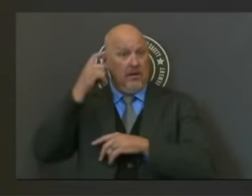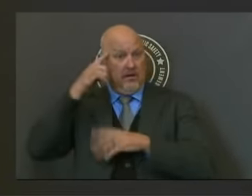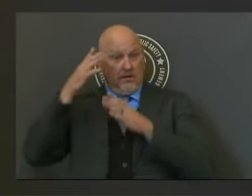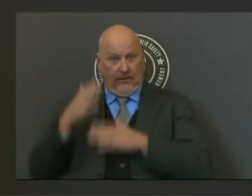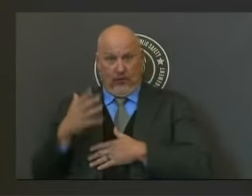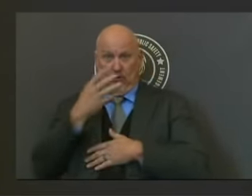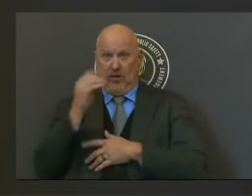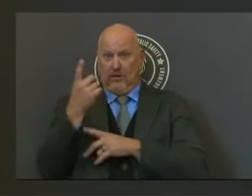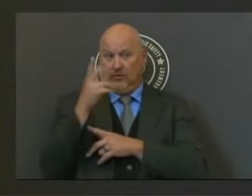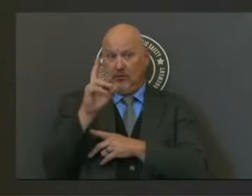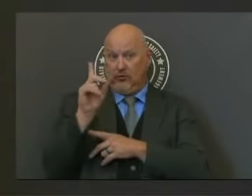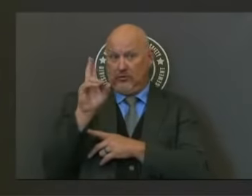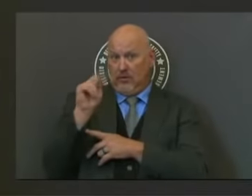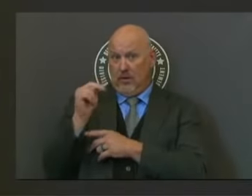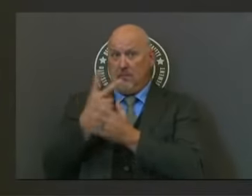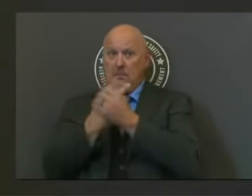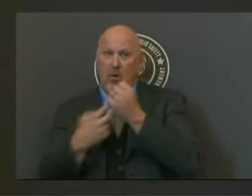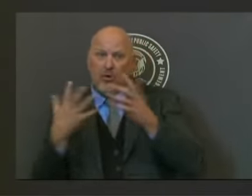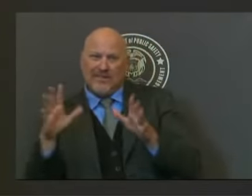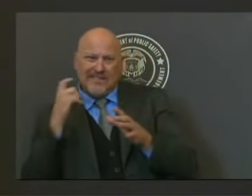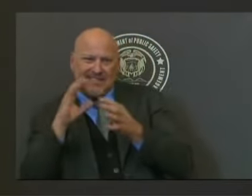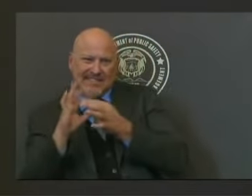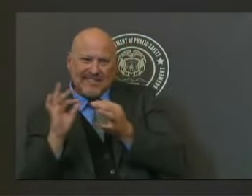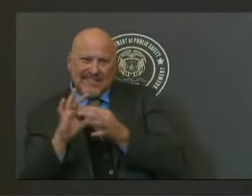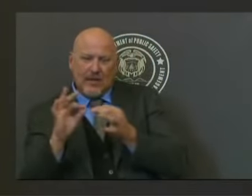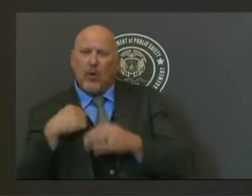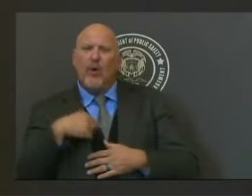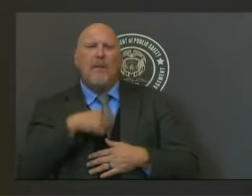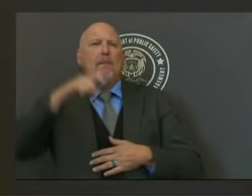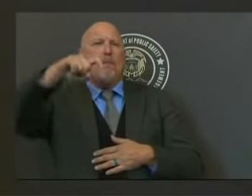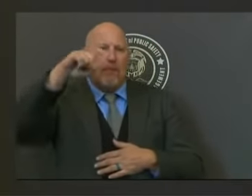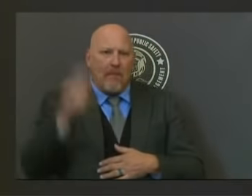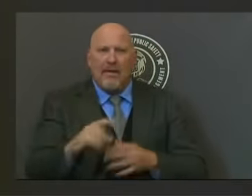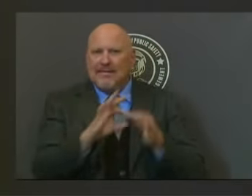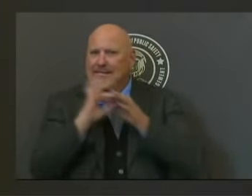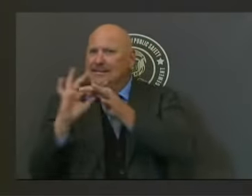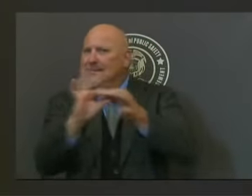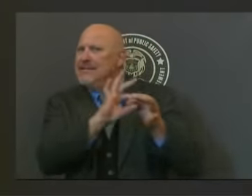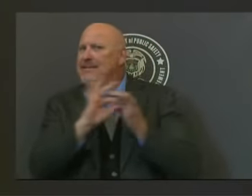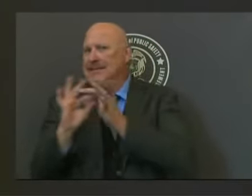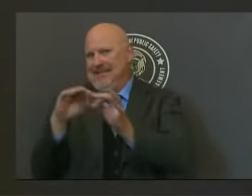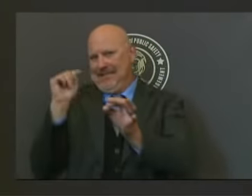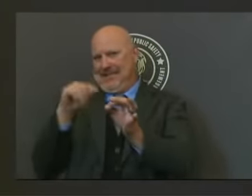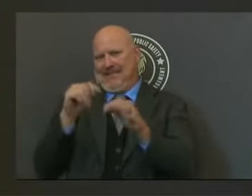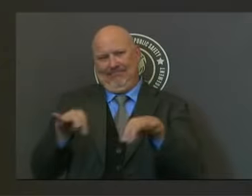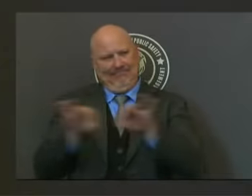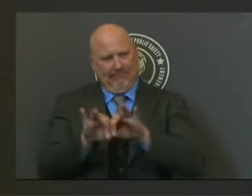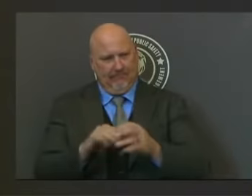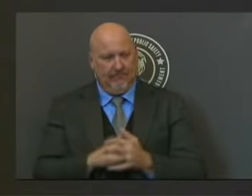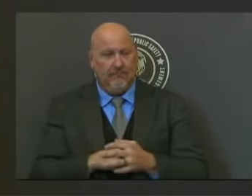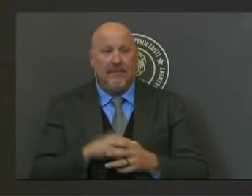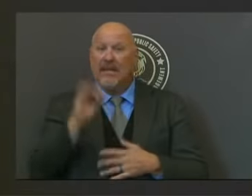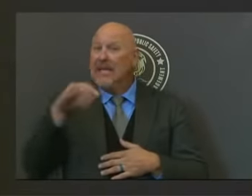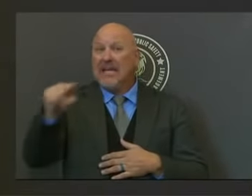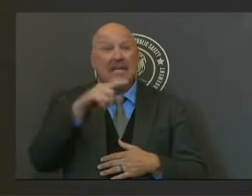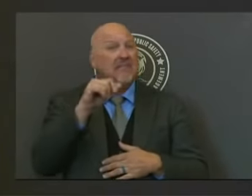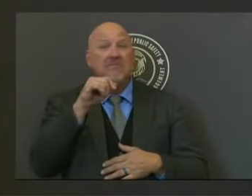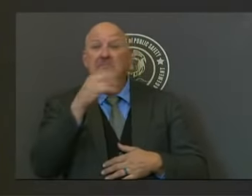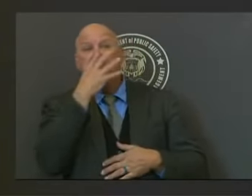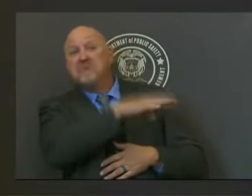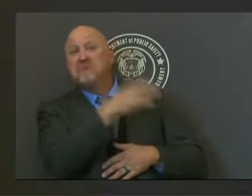with the transmission indexes of